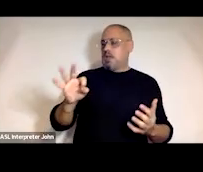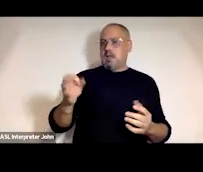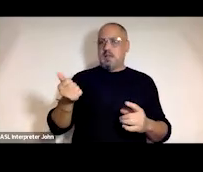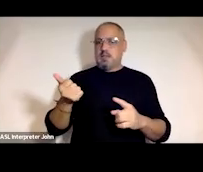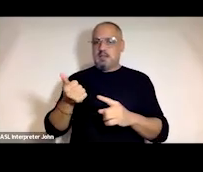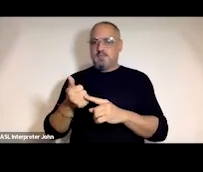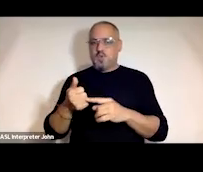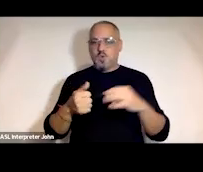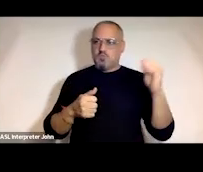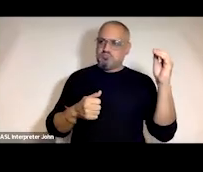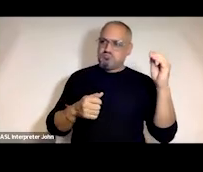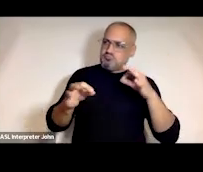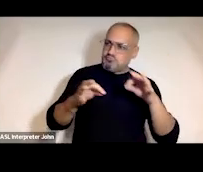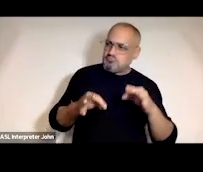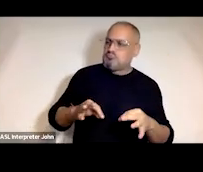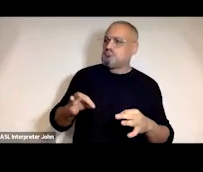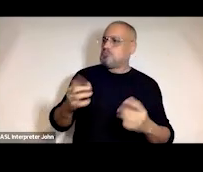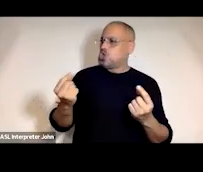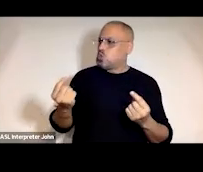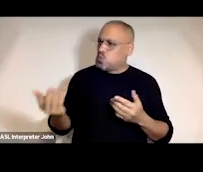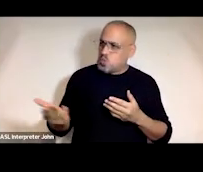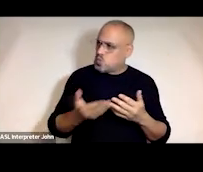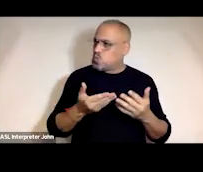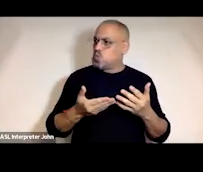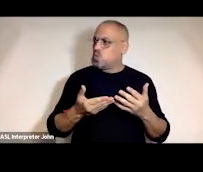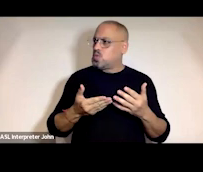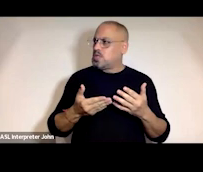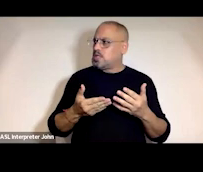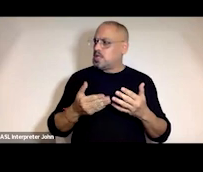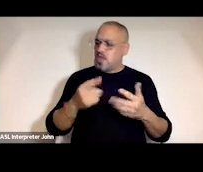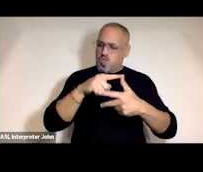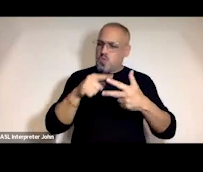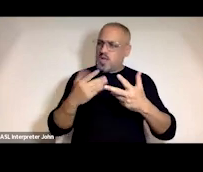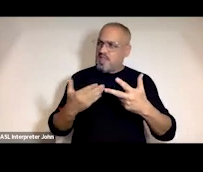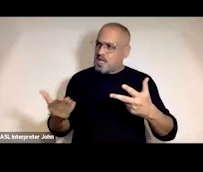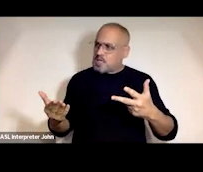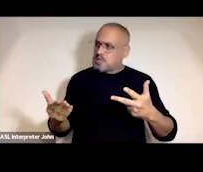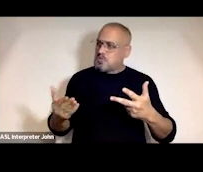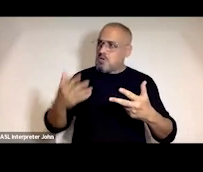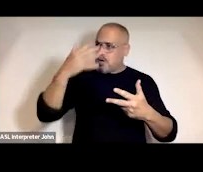instructing someone to do three tasks in a row? Do they forget the first one